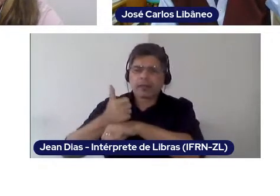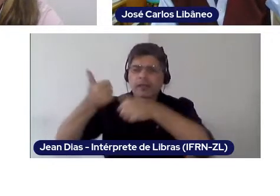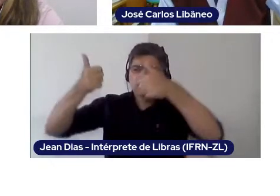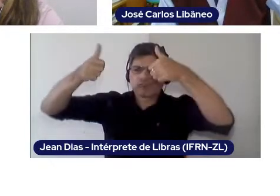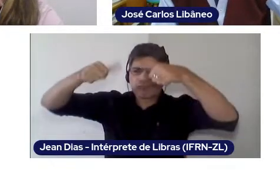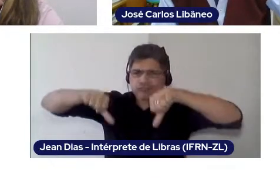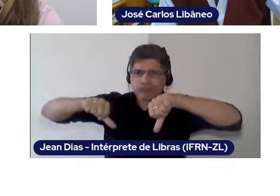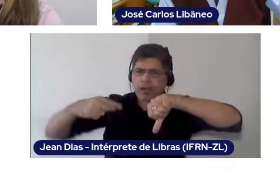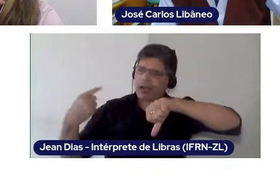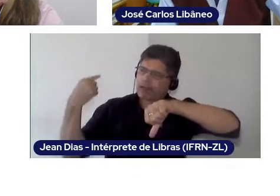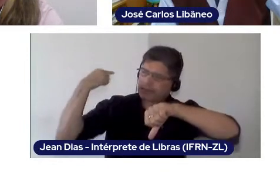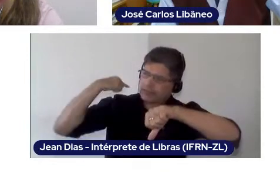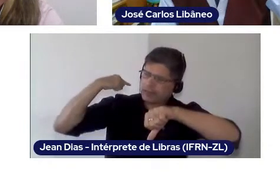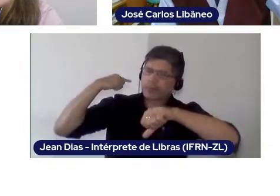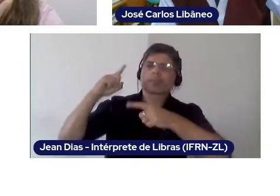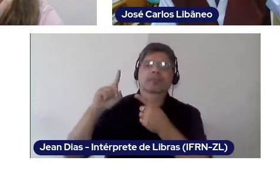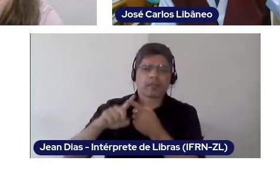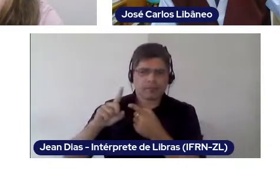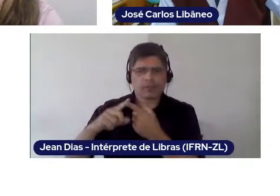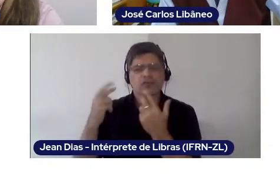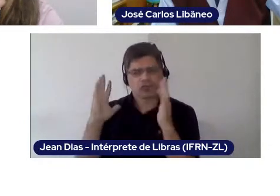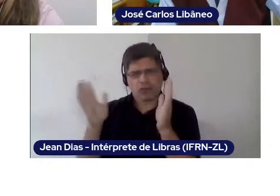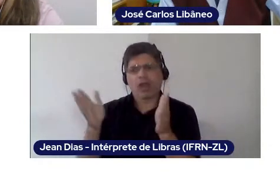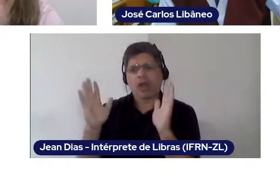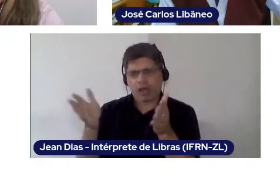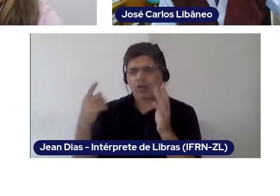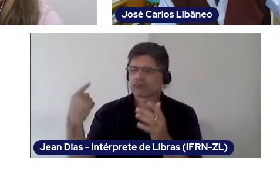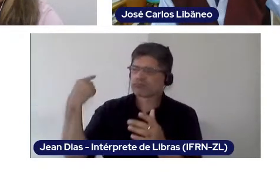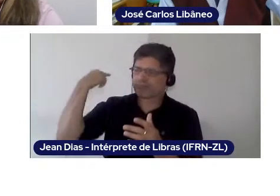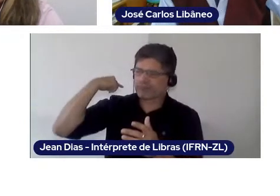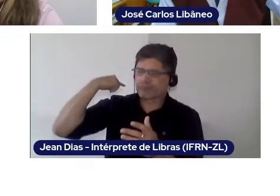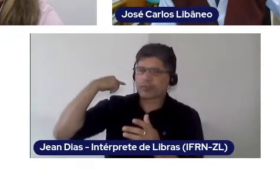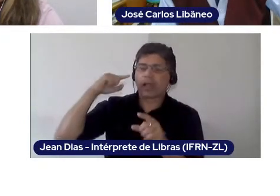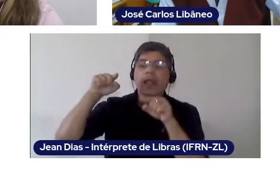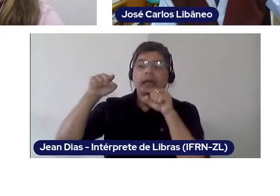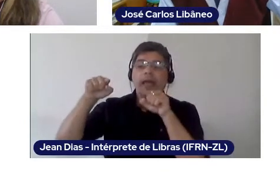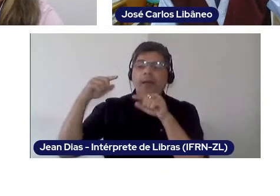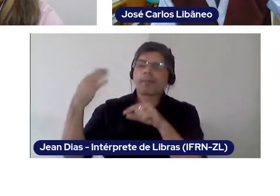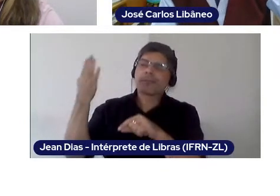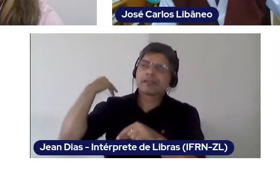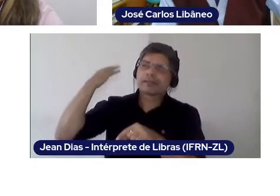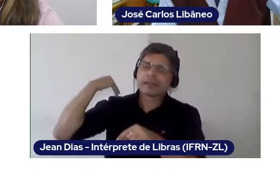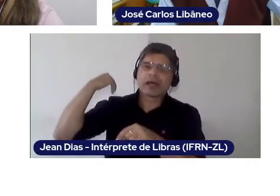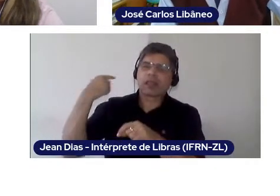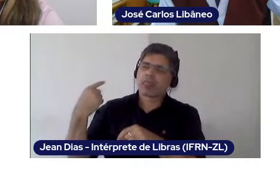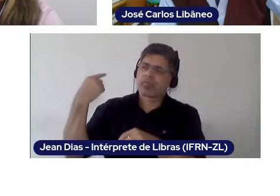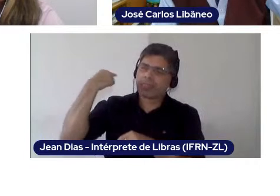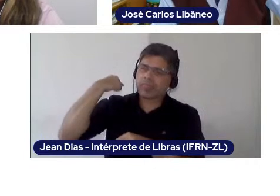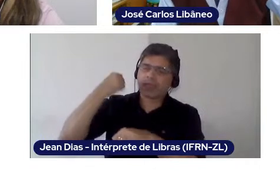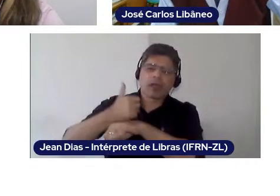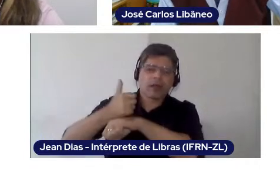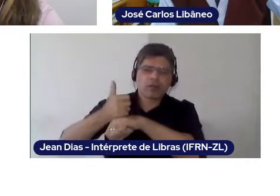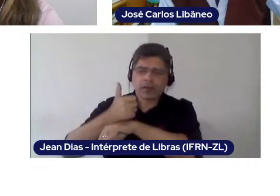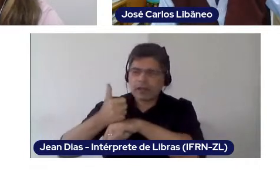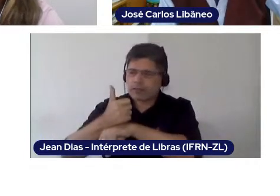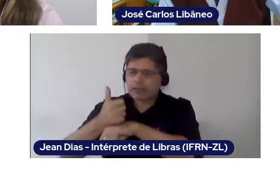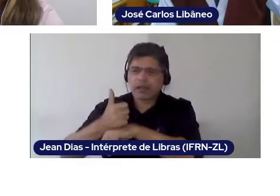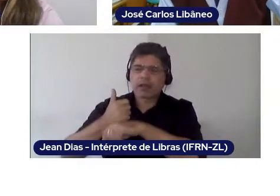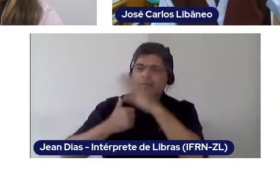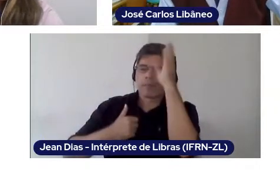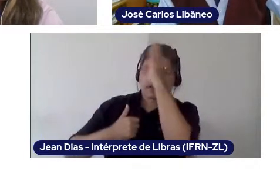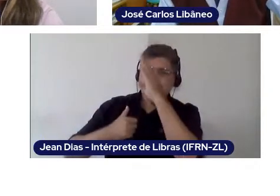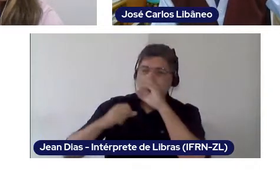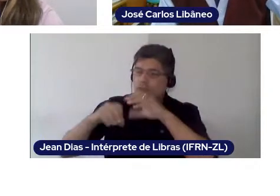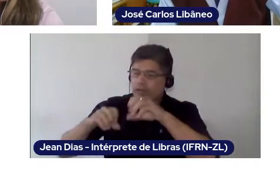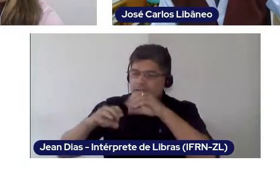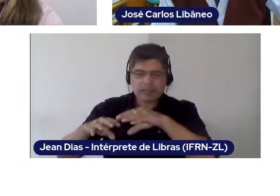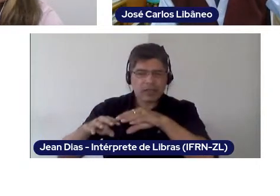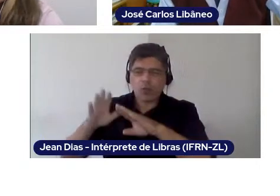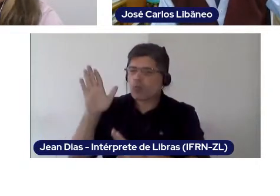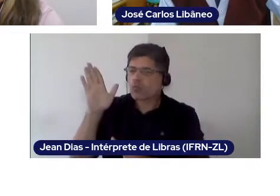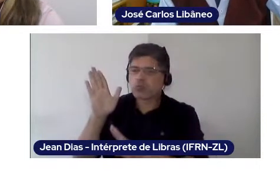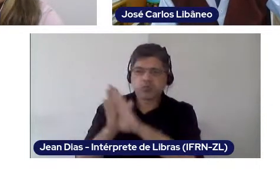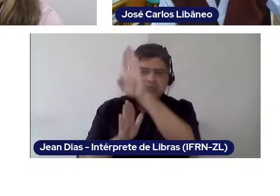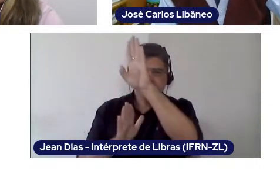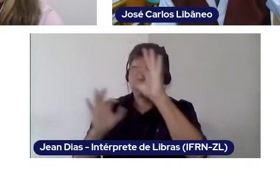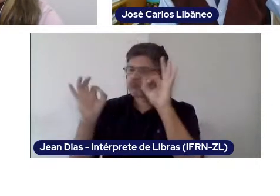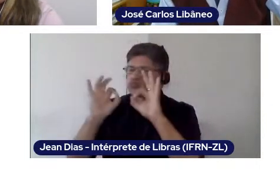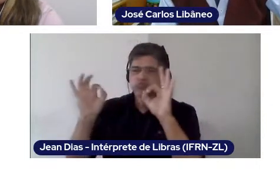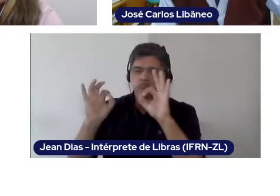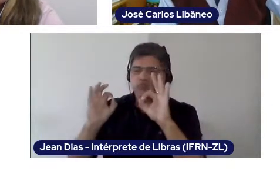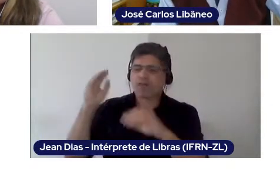the quality of our system has never reached the levels that the country neeeds, both for the fulfillment of the educational institutional mission,